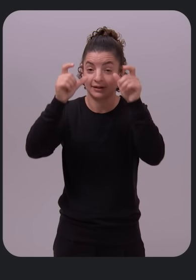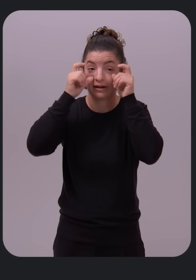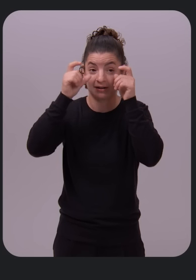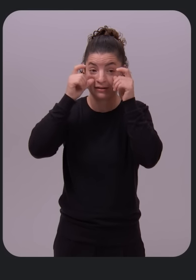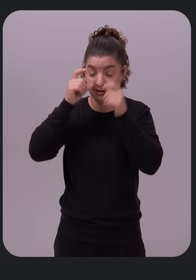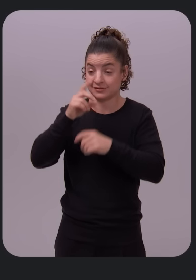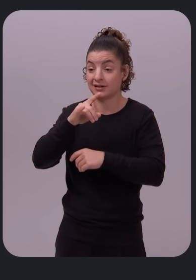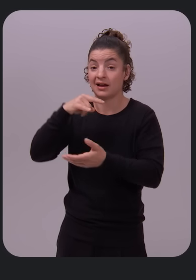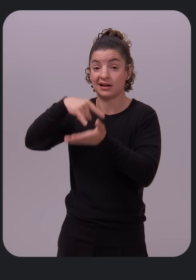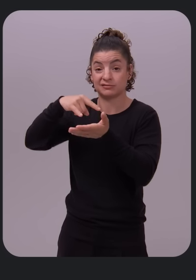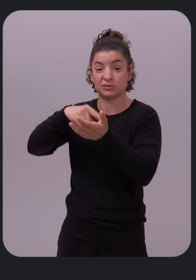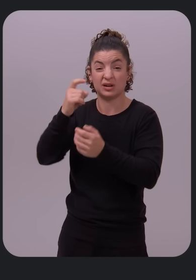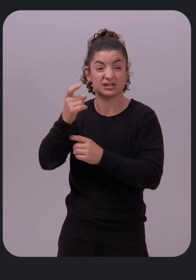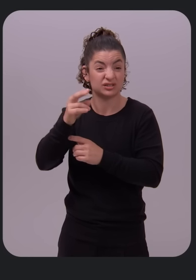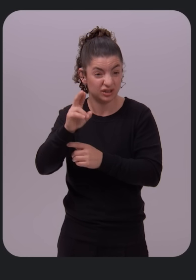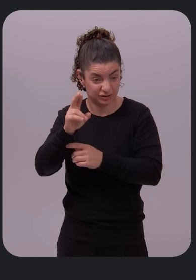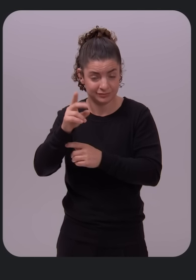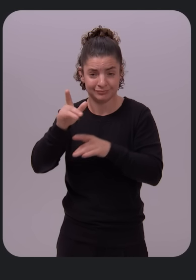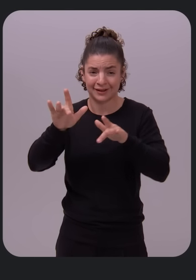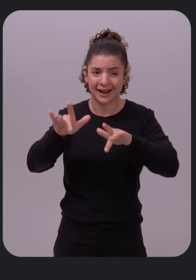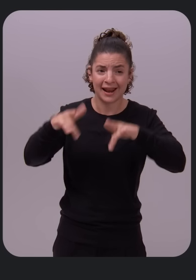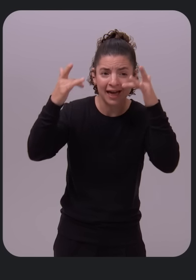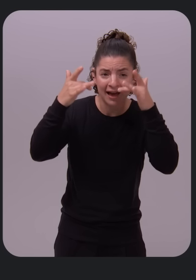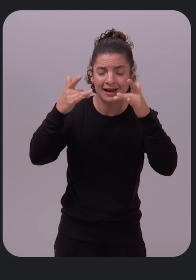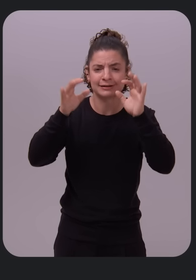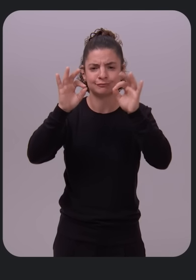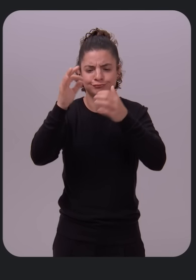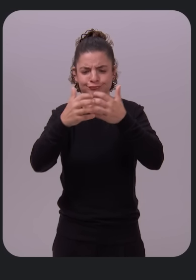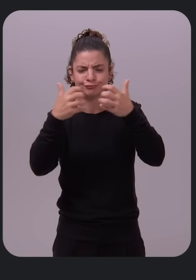Glasses with Android XR are lightweight and designed